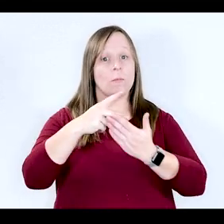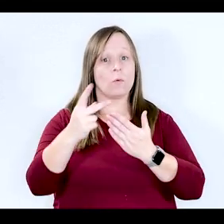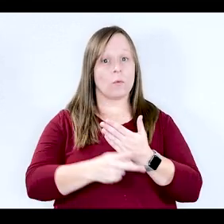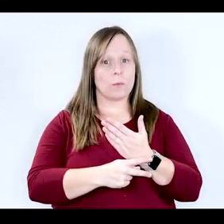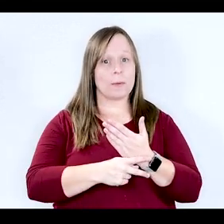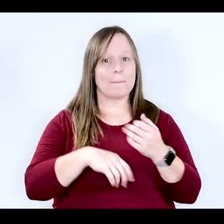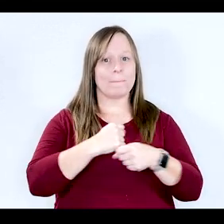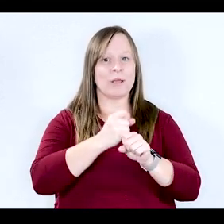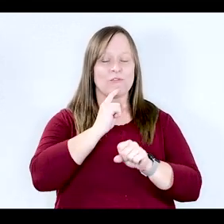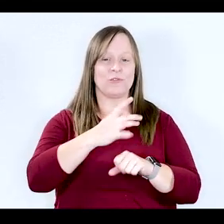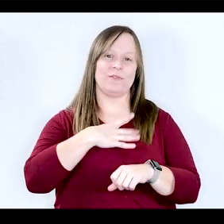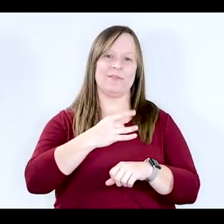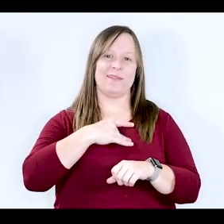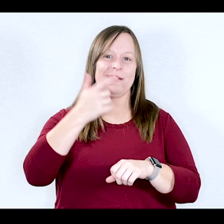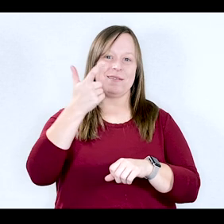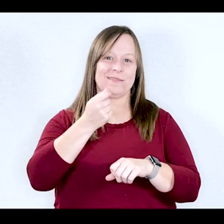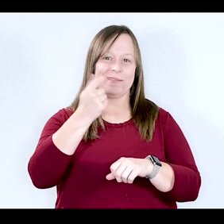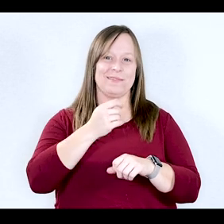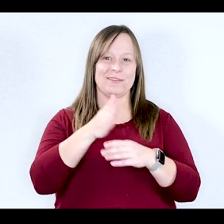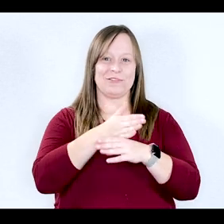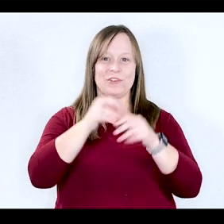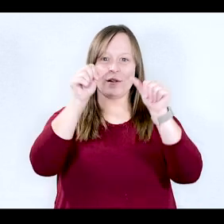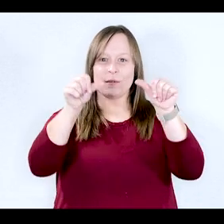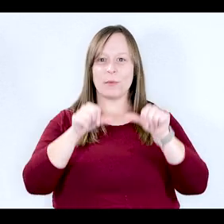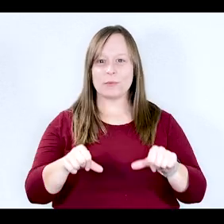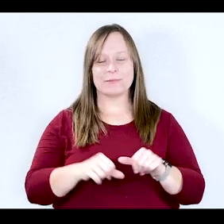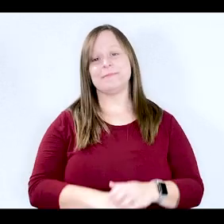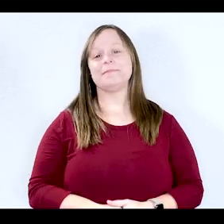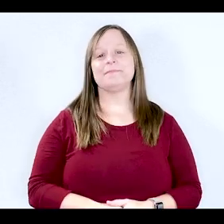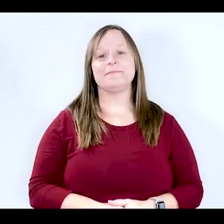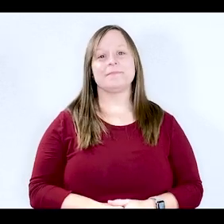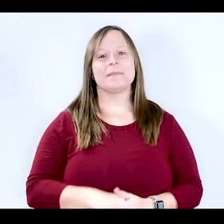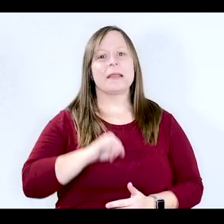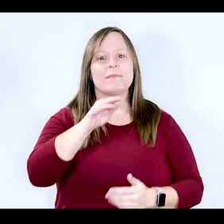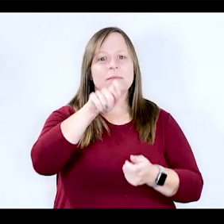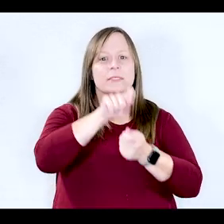program, make sure to subscribe, like, and share this post! If there is a subject